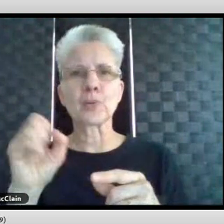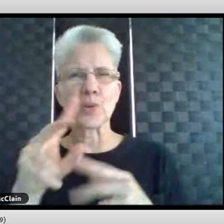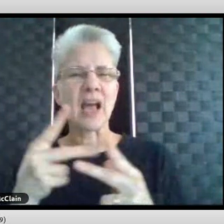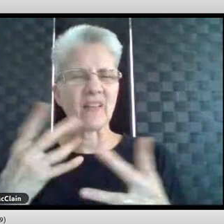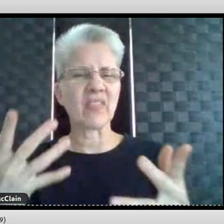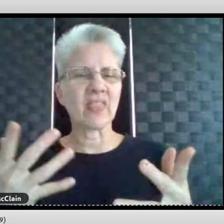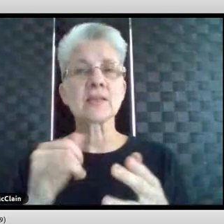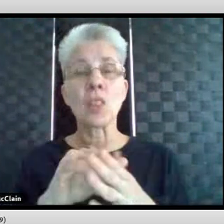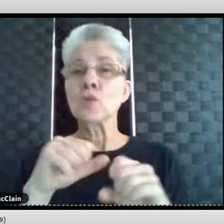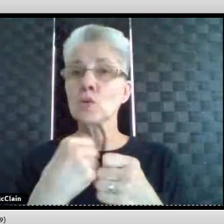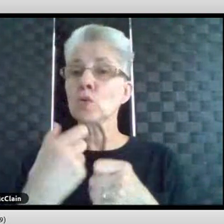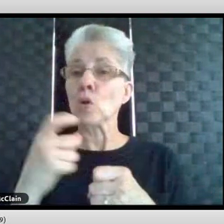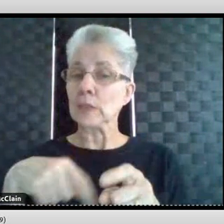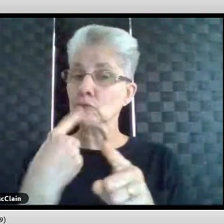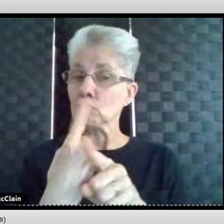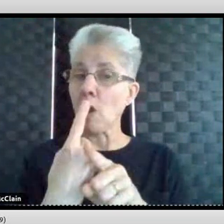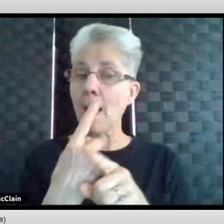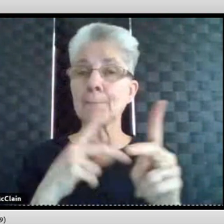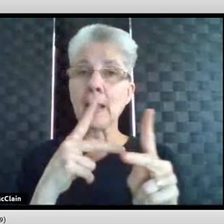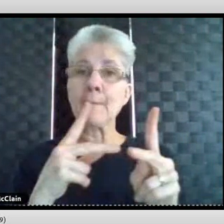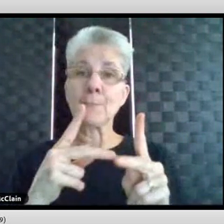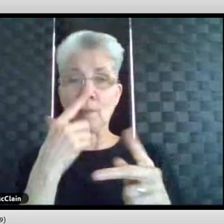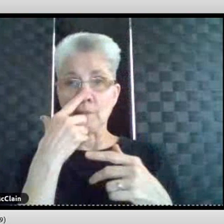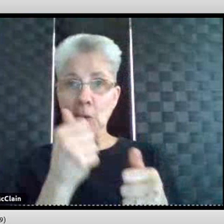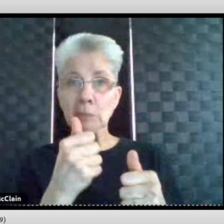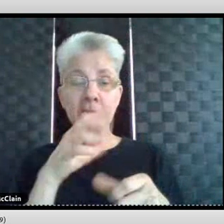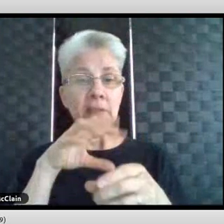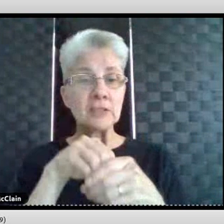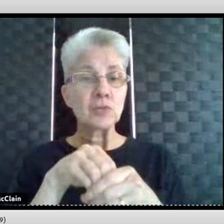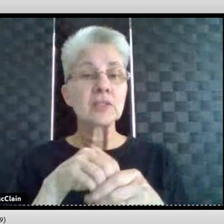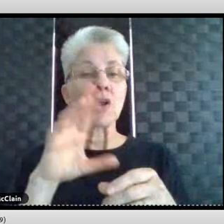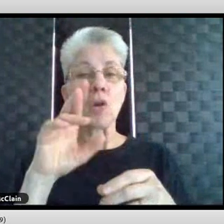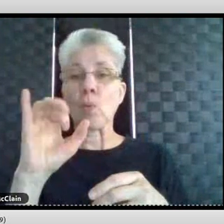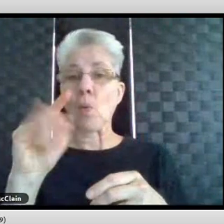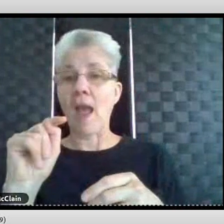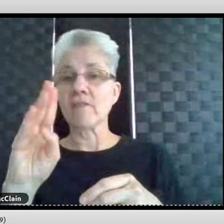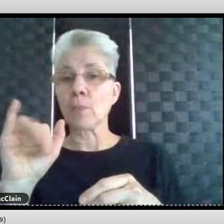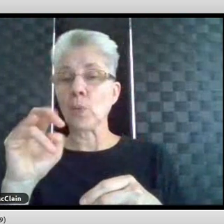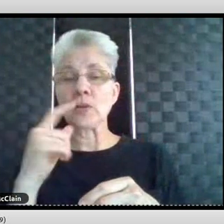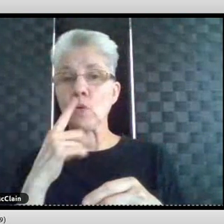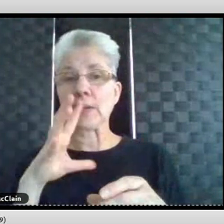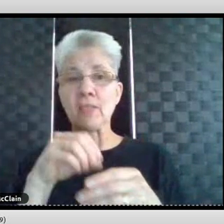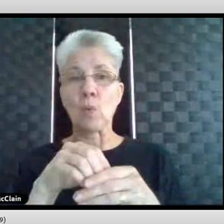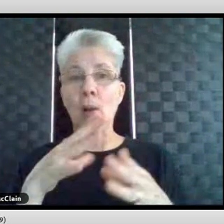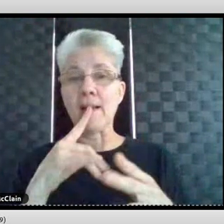Those are social needs, aren't they? If they're into craft brewing, you don't get in the way of them and their craft brewing,